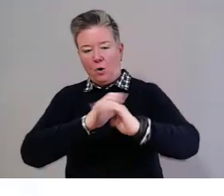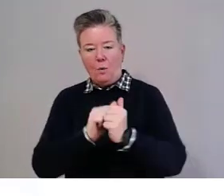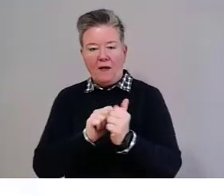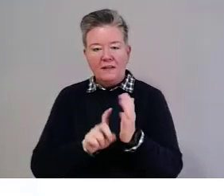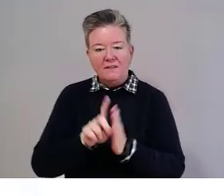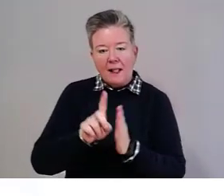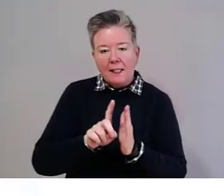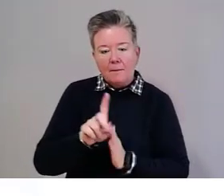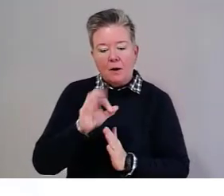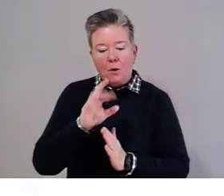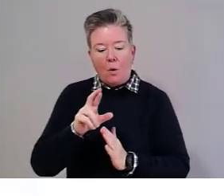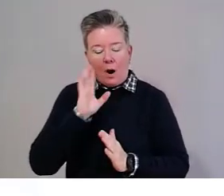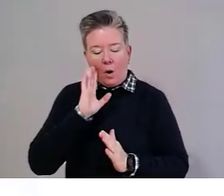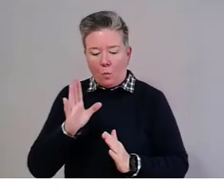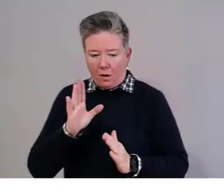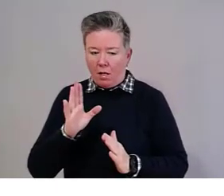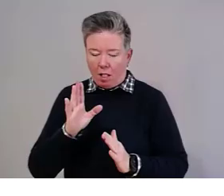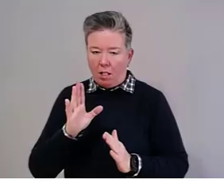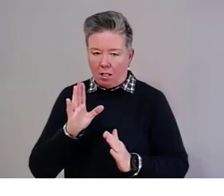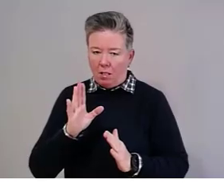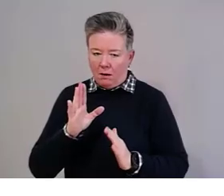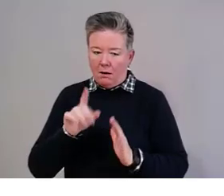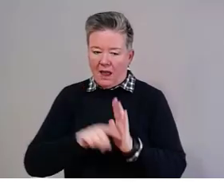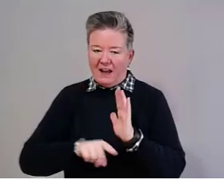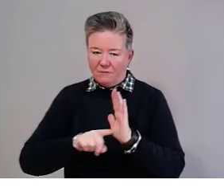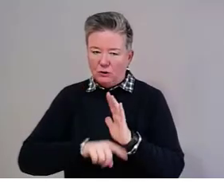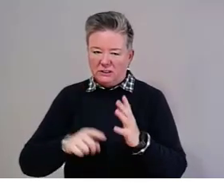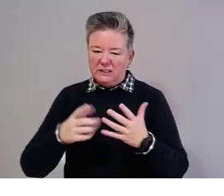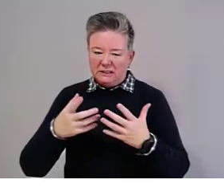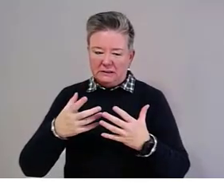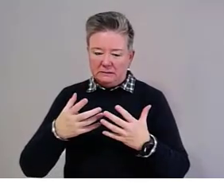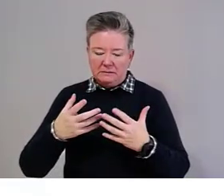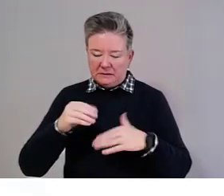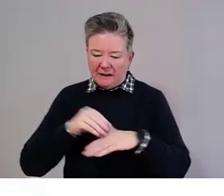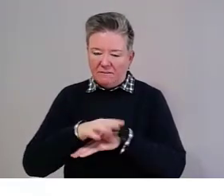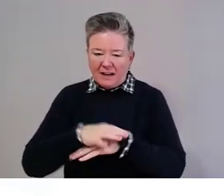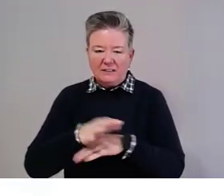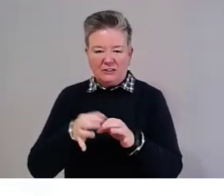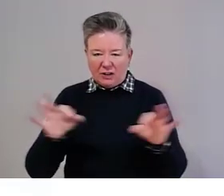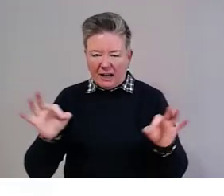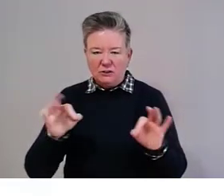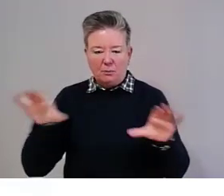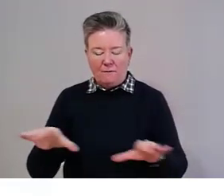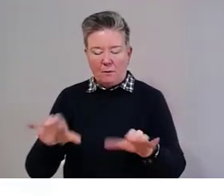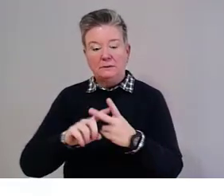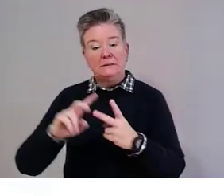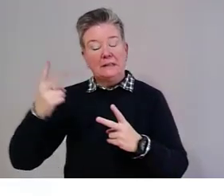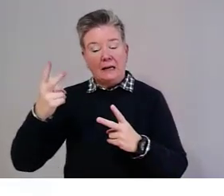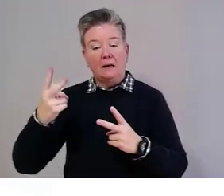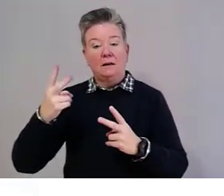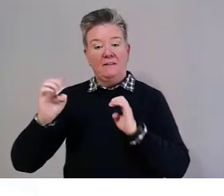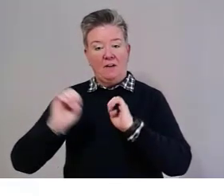or adversely affects educational performance. And second, an evaluation